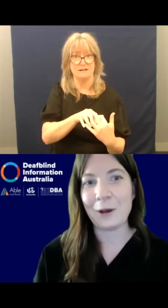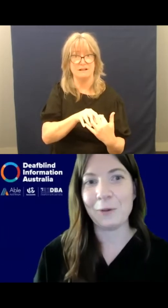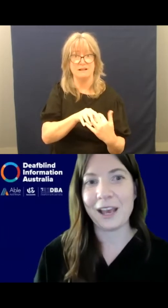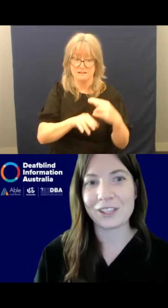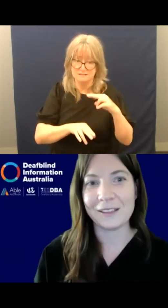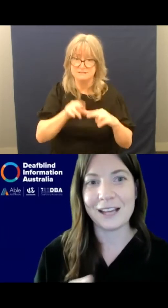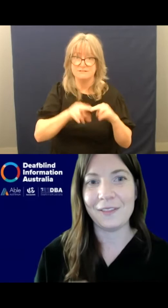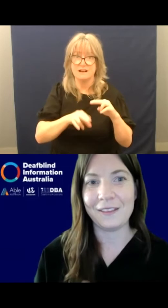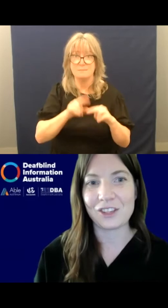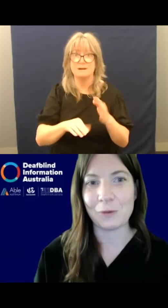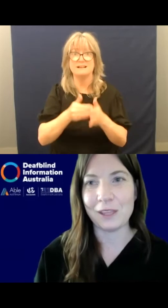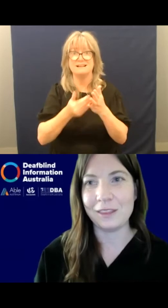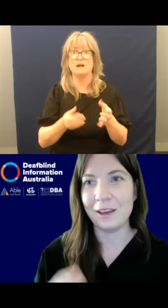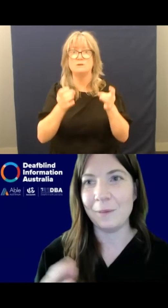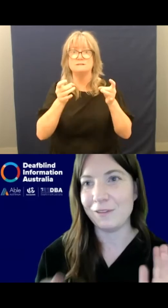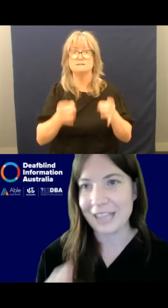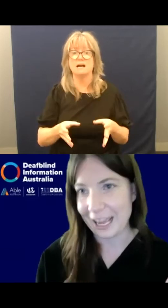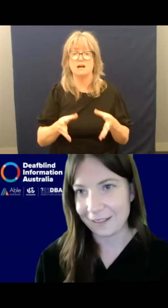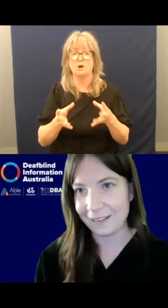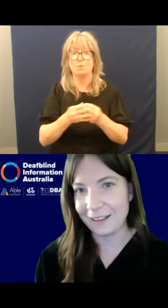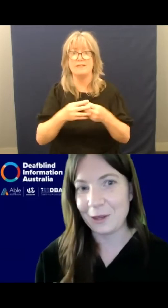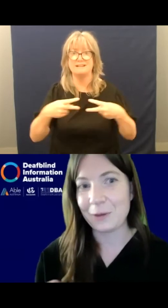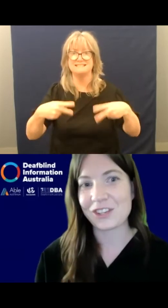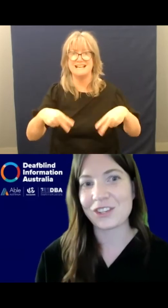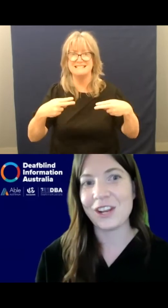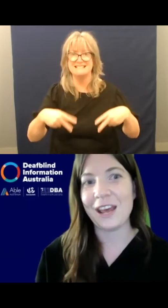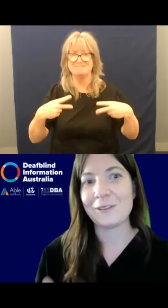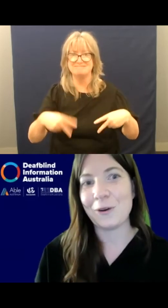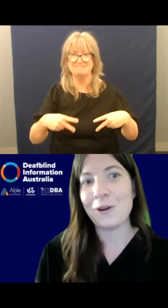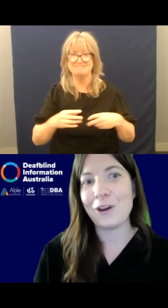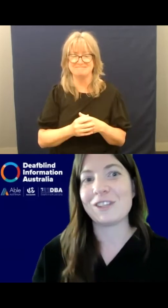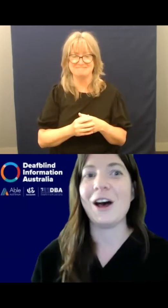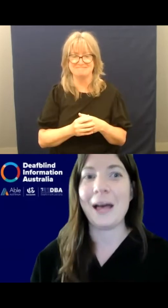actually start the session with a bit of a dance. Which has grown over time,